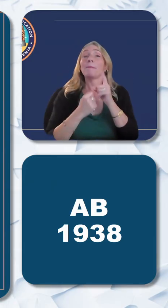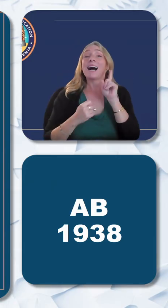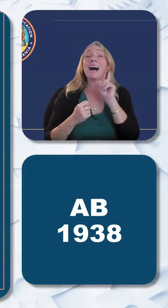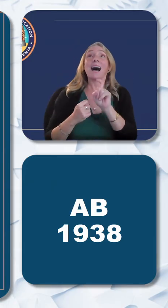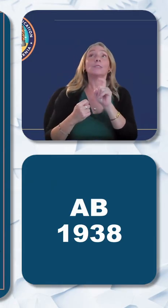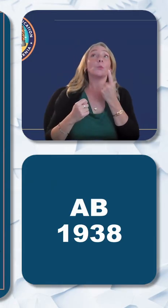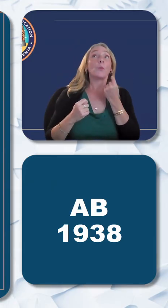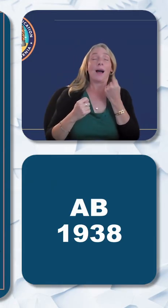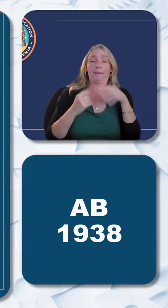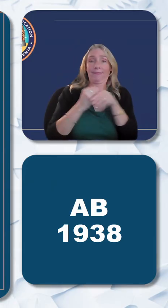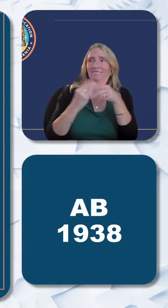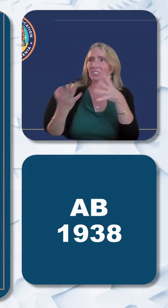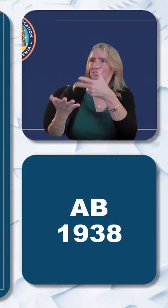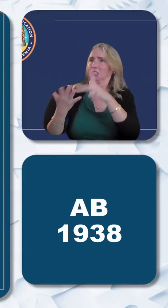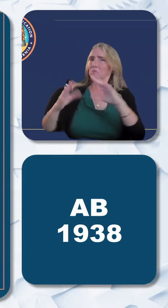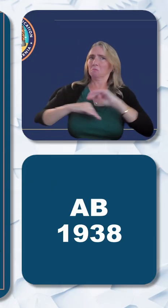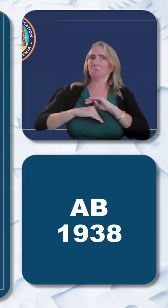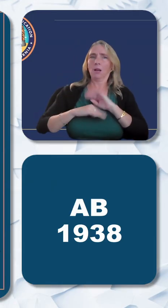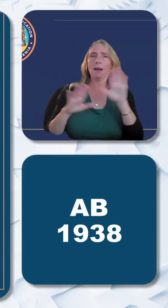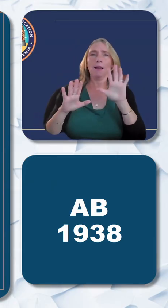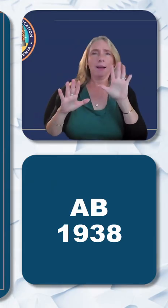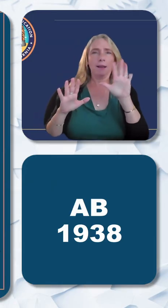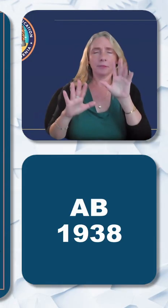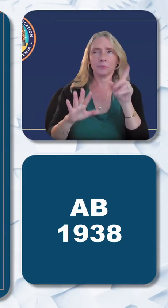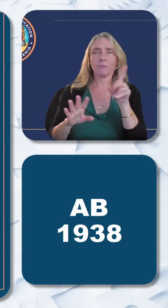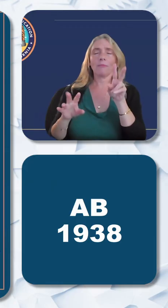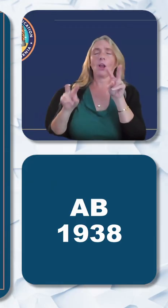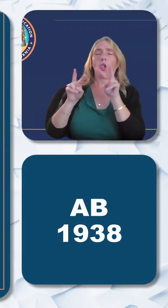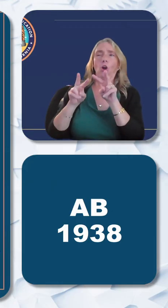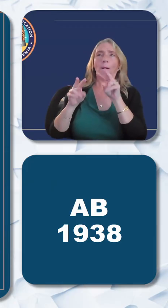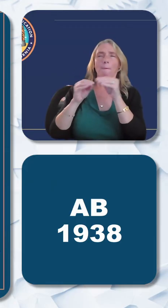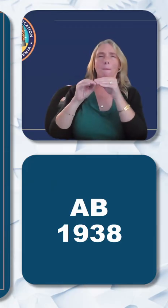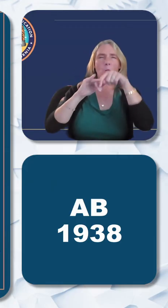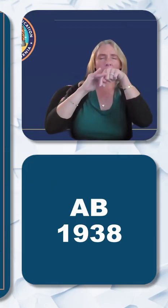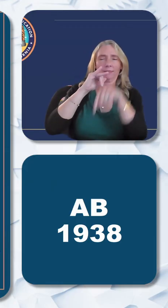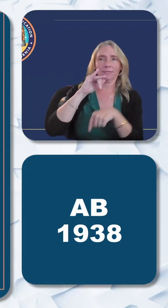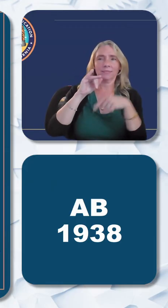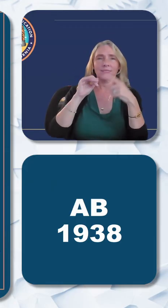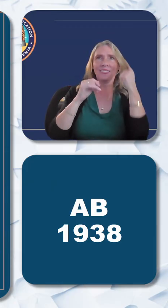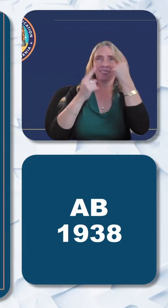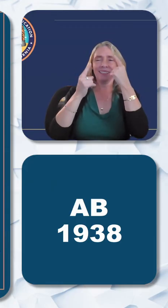This would be a practical example. Now Teams would ask, what could be done differently,